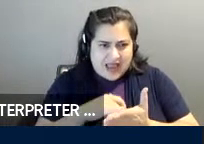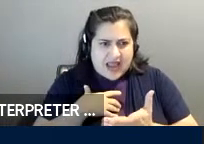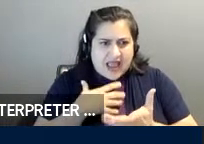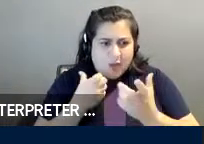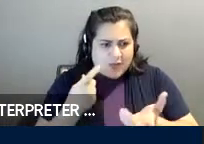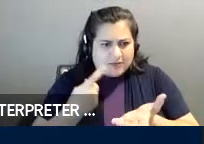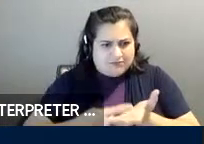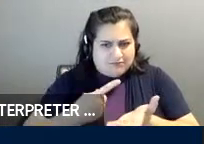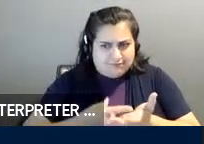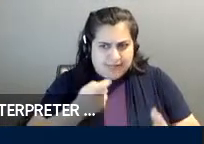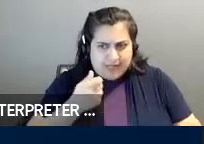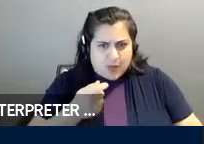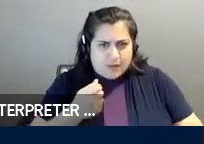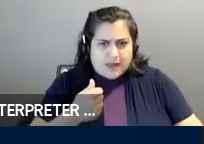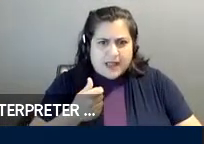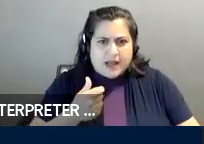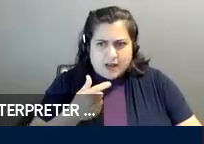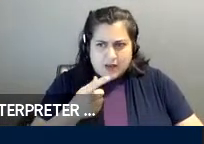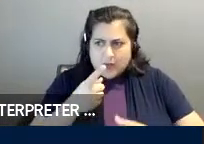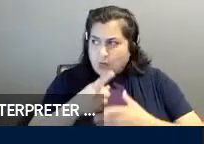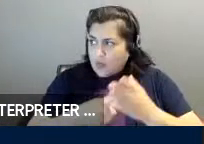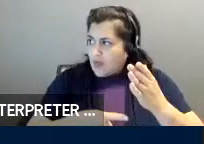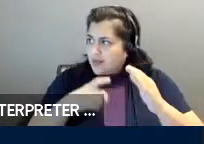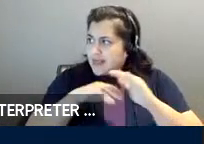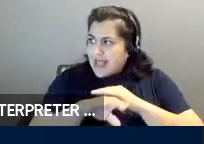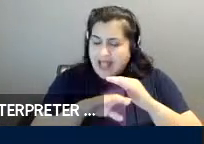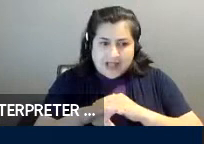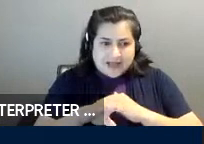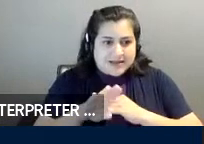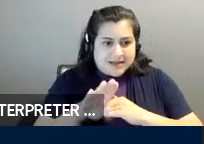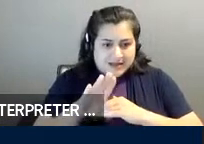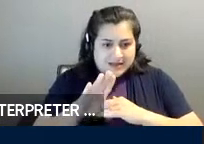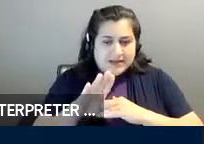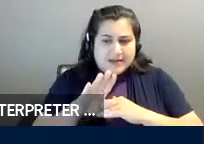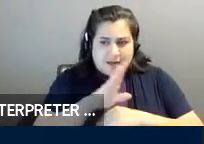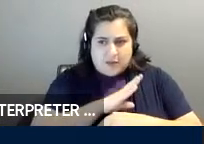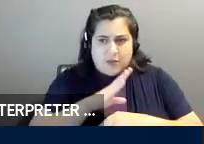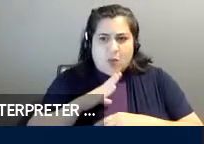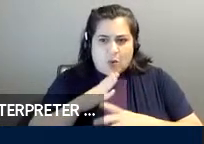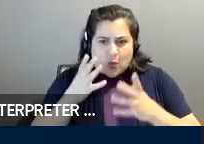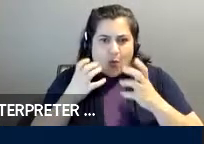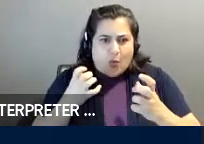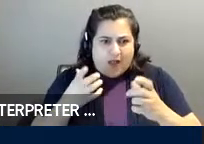the Access Board is particularly interested in gaining from this informational meeting.